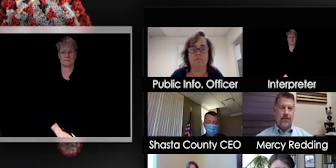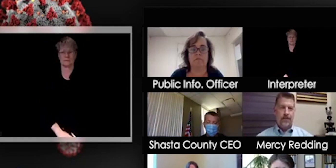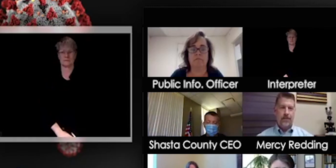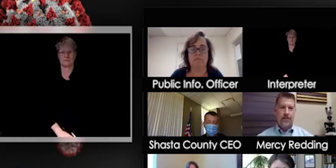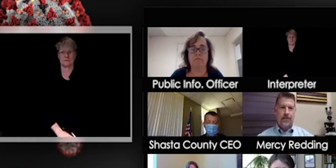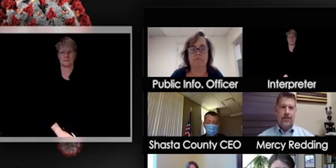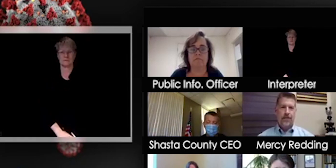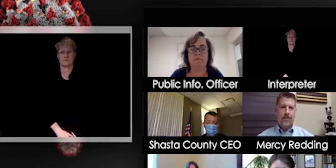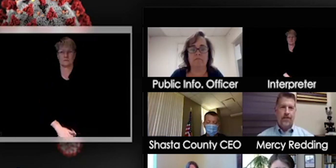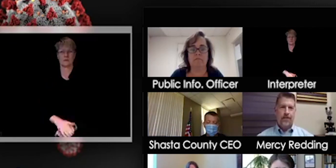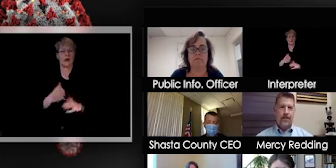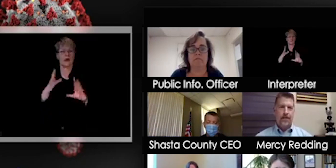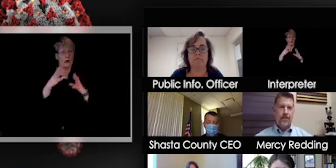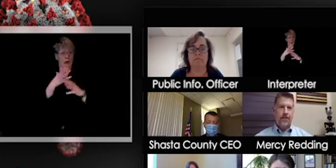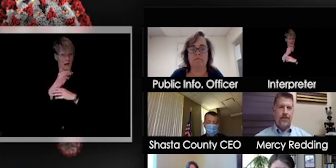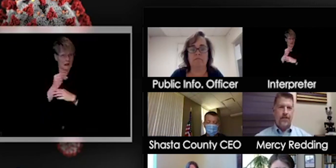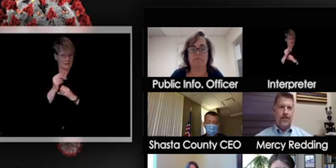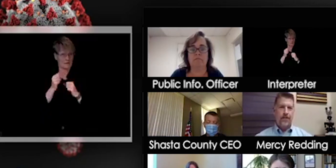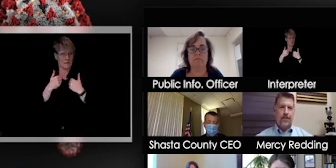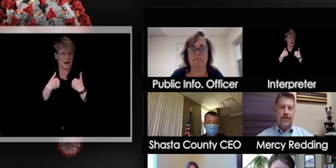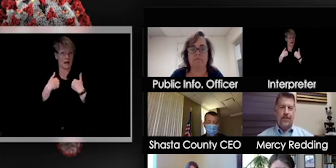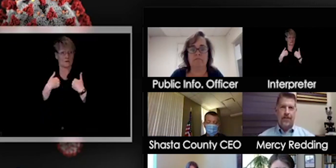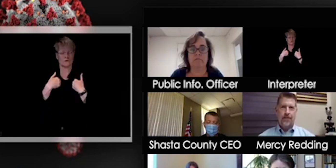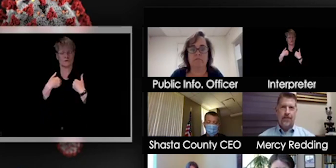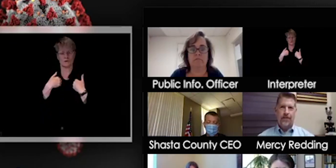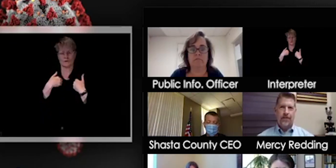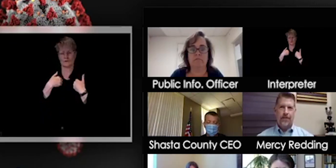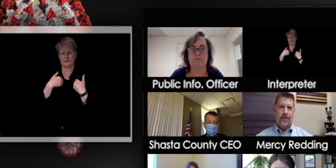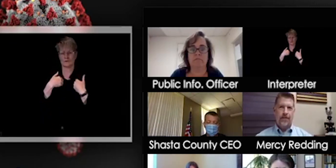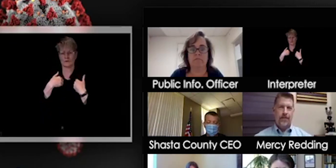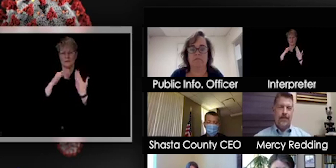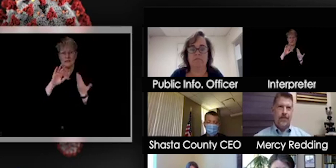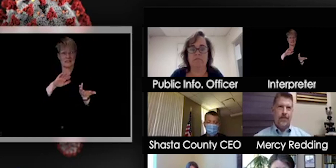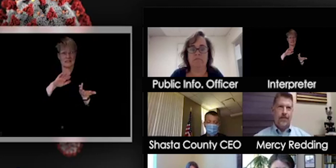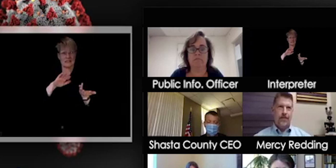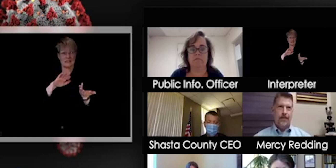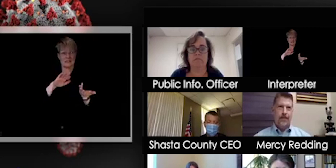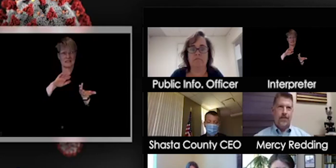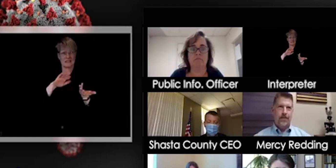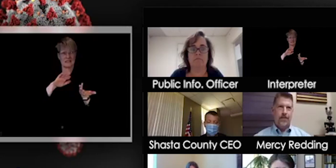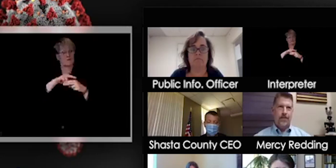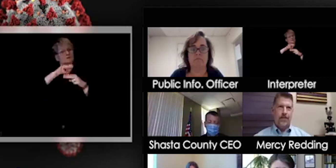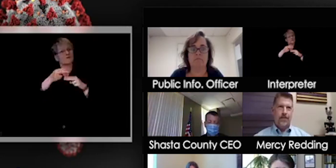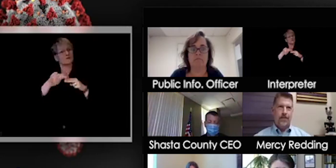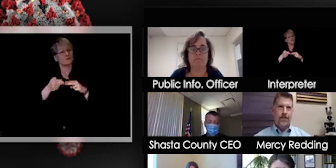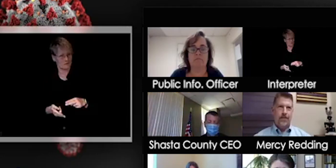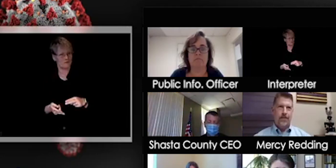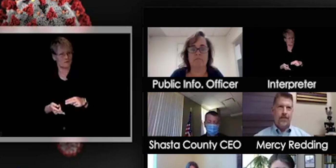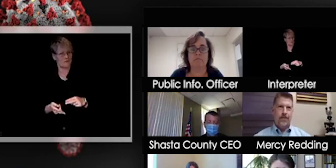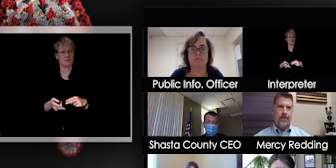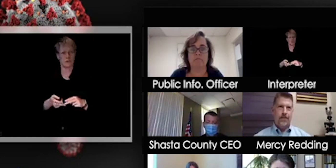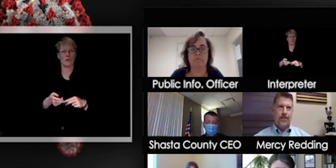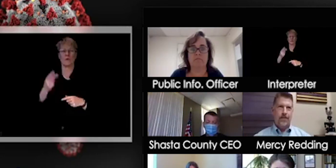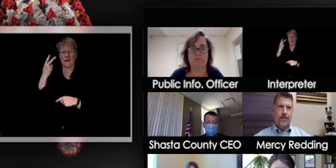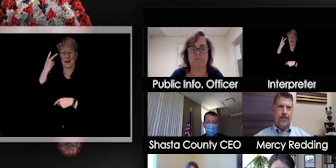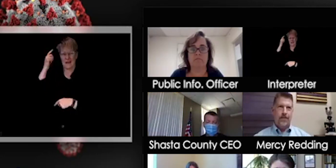mortality actually. So, I think, nationwide, I think those two medications may be making